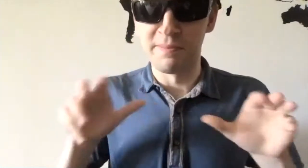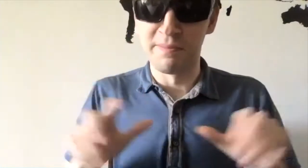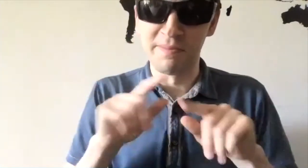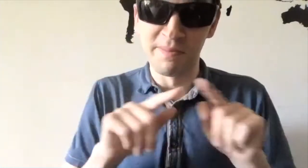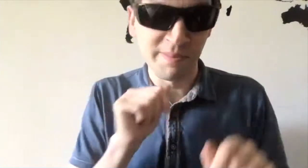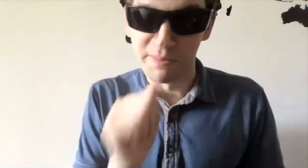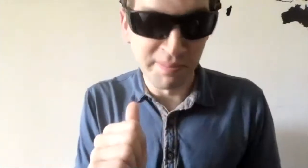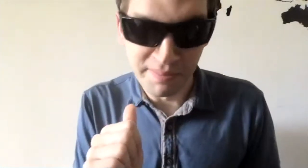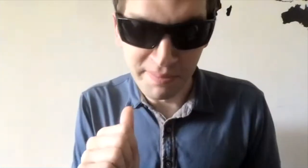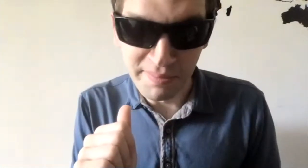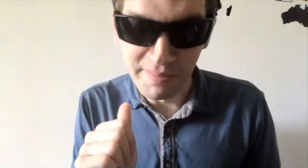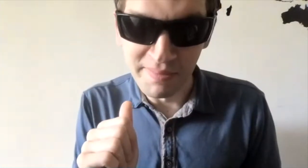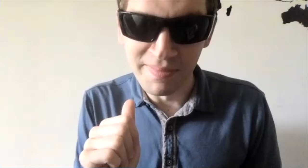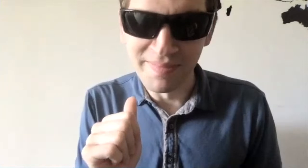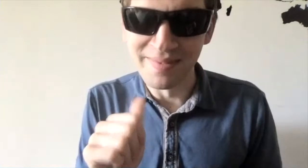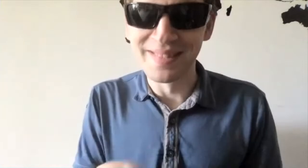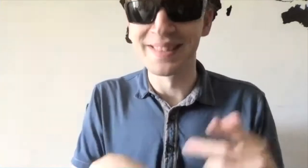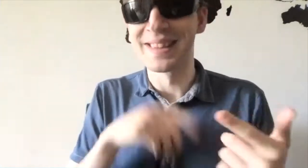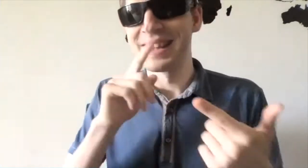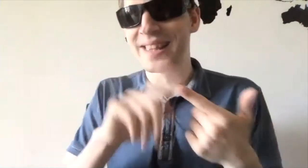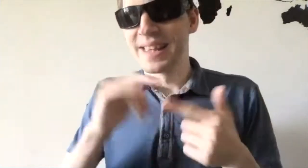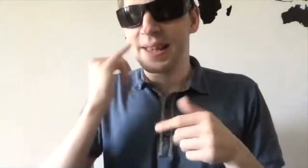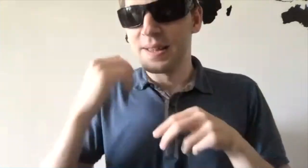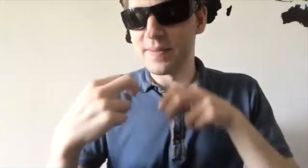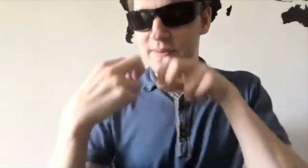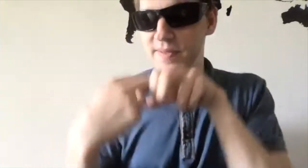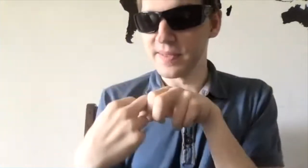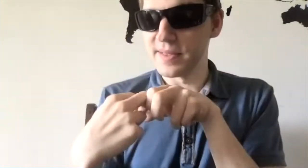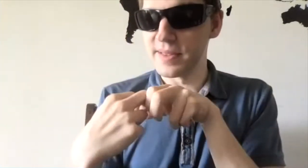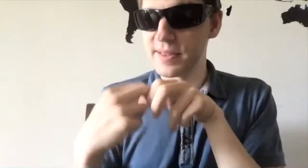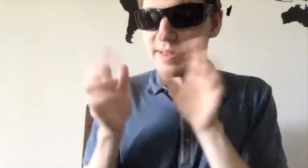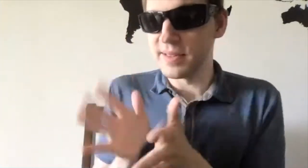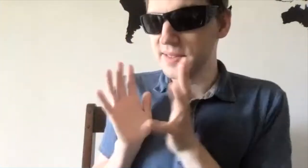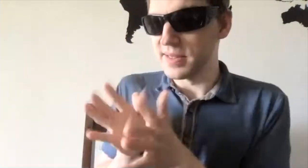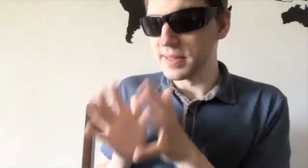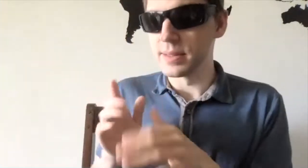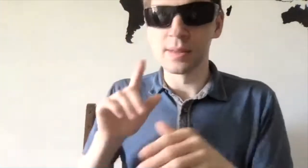however, they're getting the information. So if I'm presenting the person is gonna be on my back giving me information.